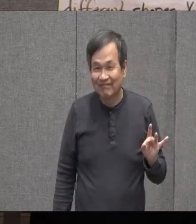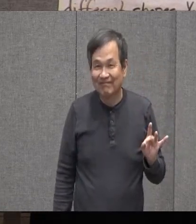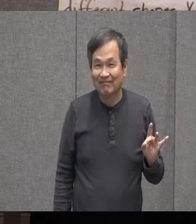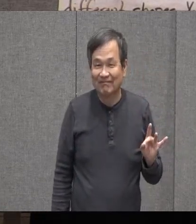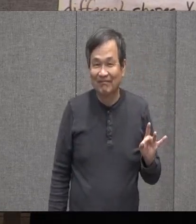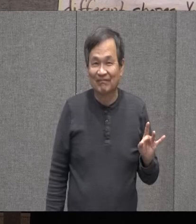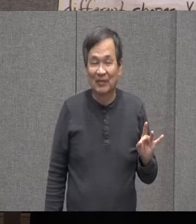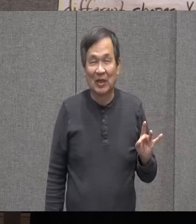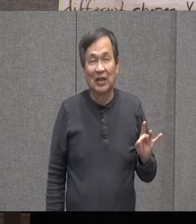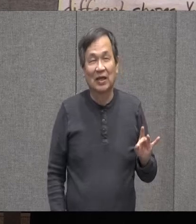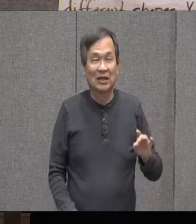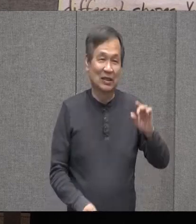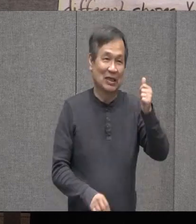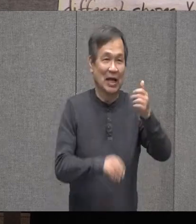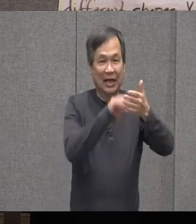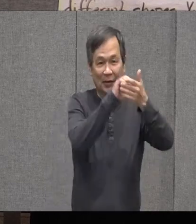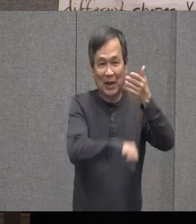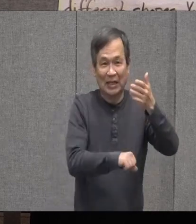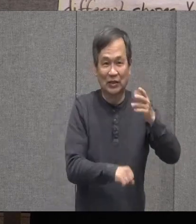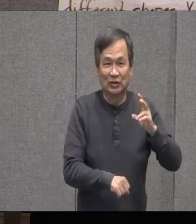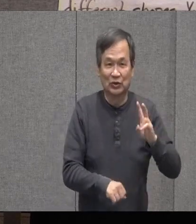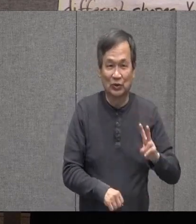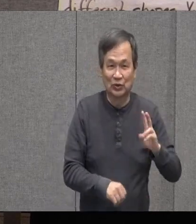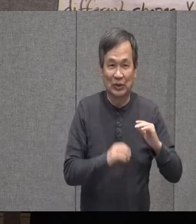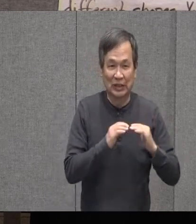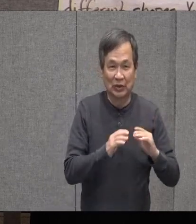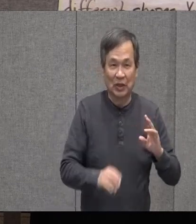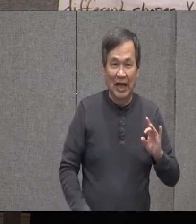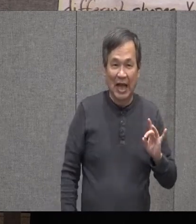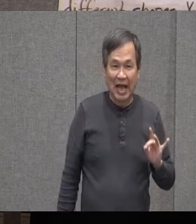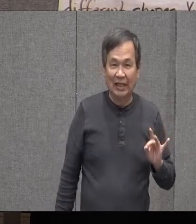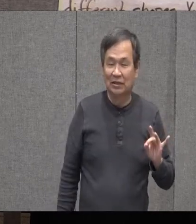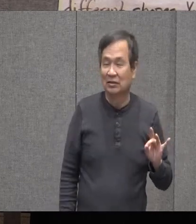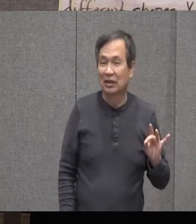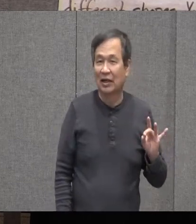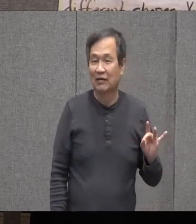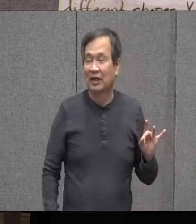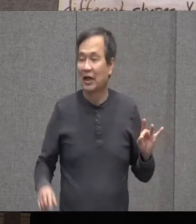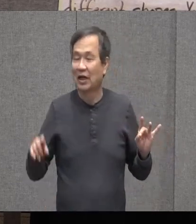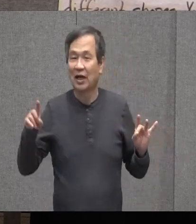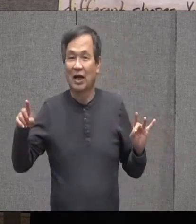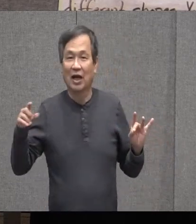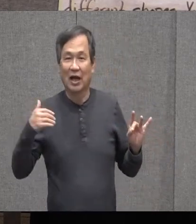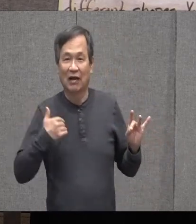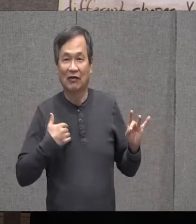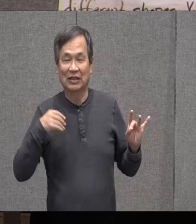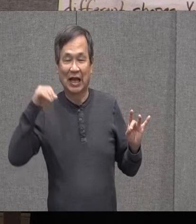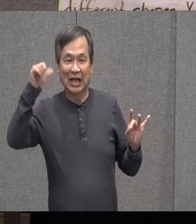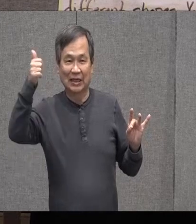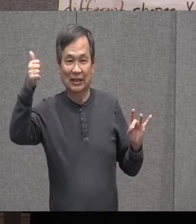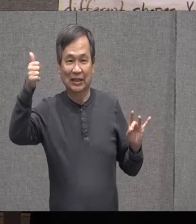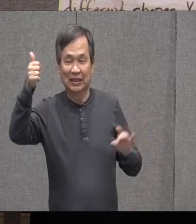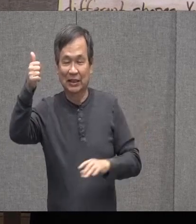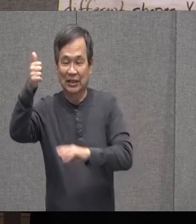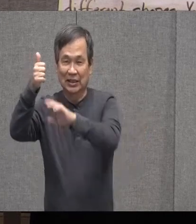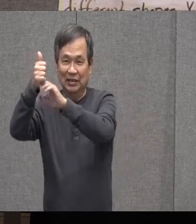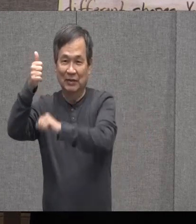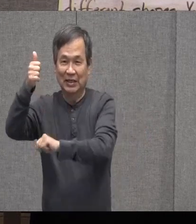Alright, so 10 minus two would be an eight. So I have a difference of eight. Alright, and I have 10 minus five